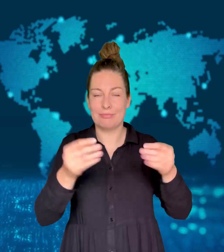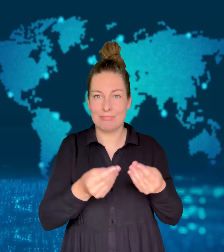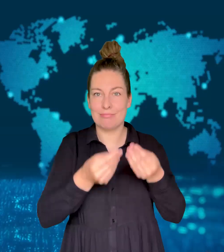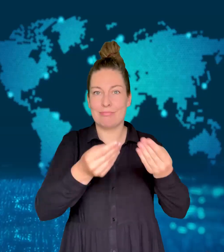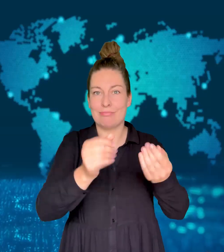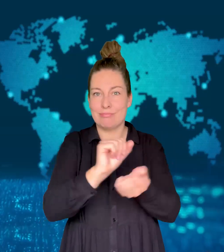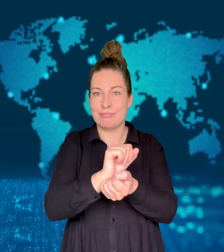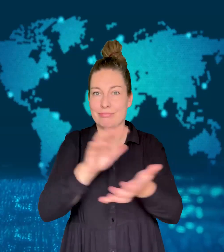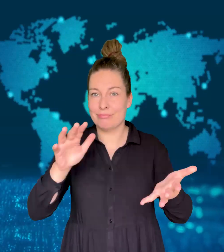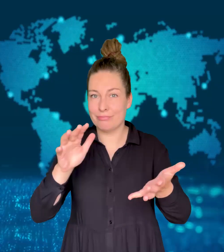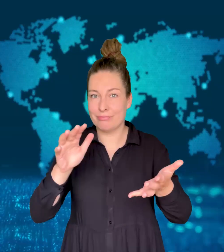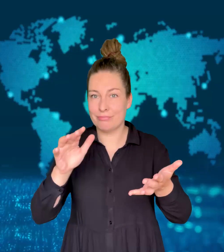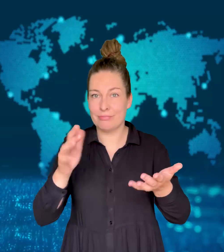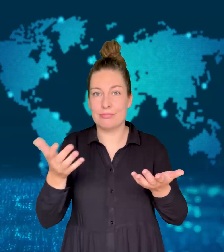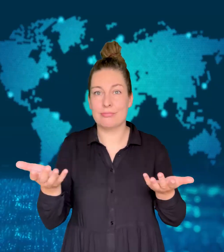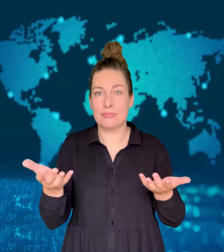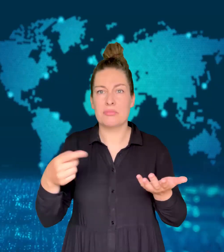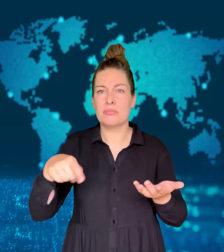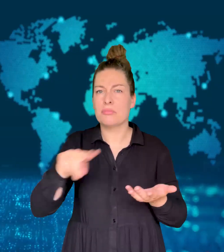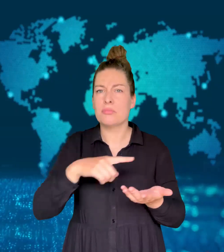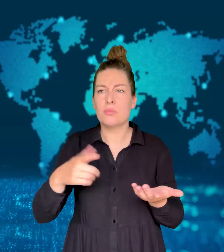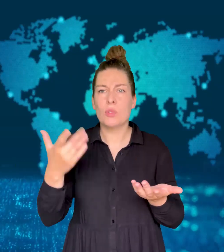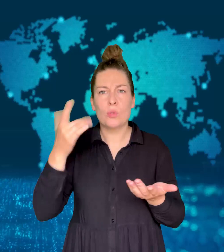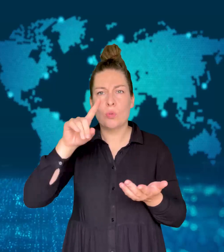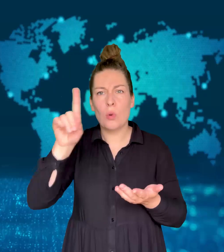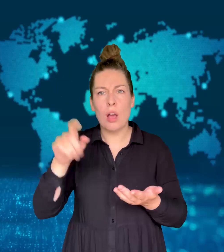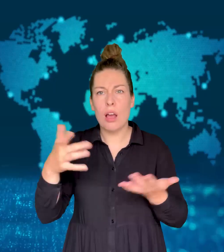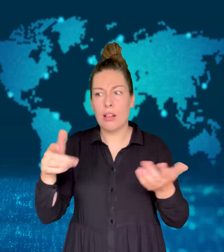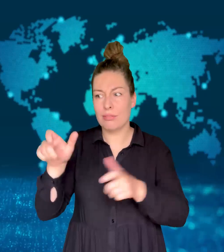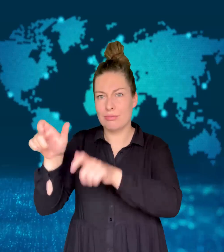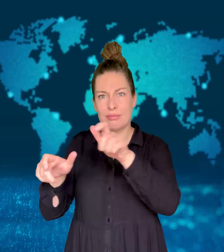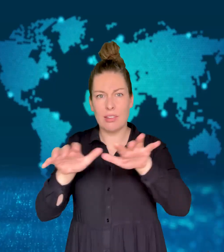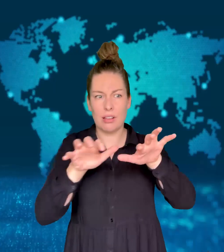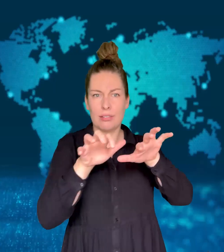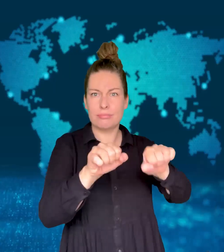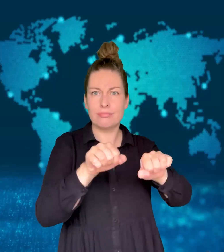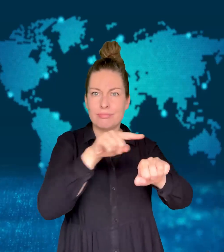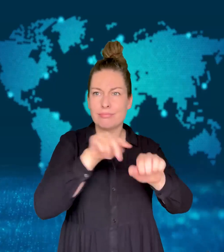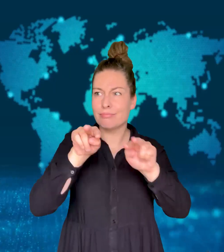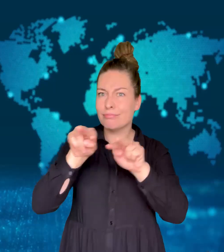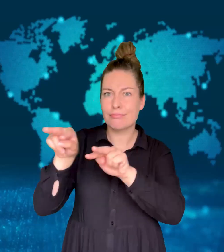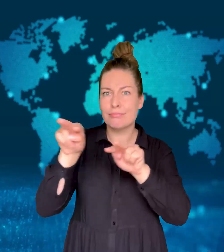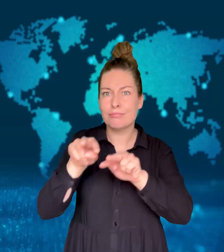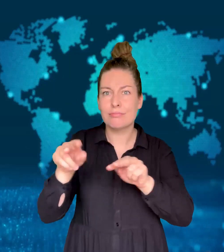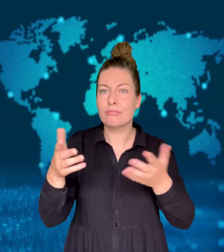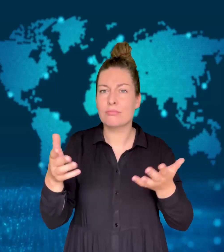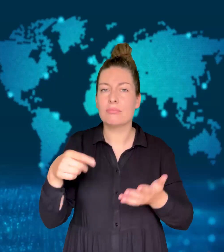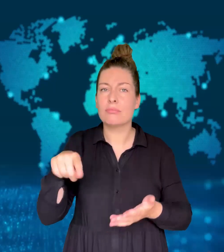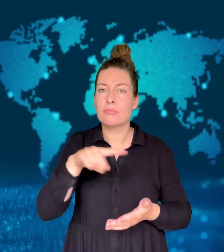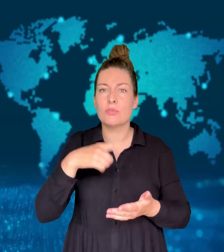They were held hostage as prisoners demanded better conditions and food.